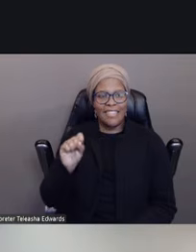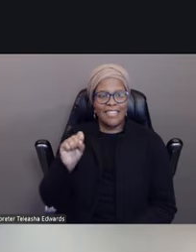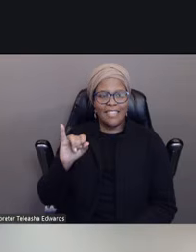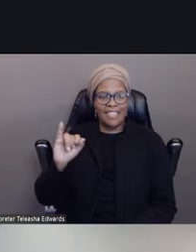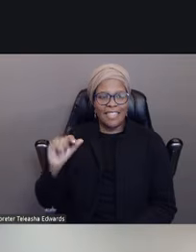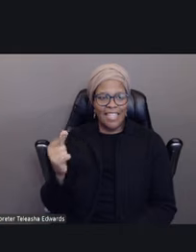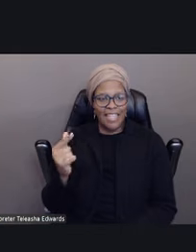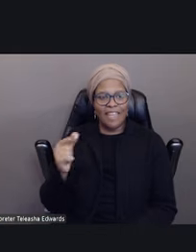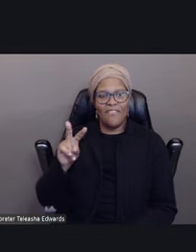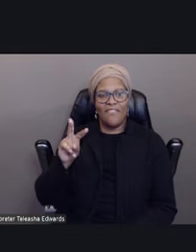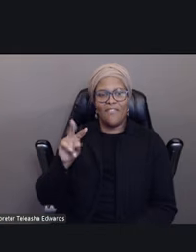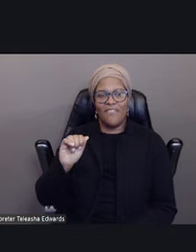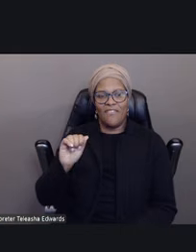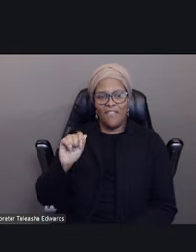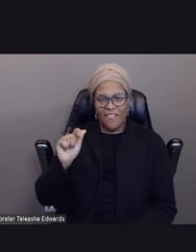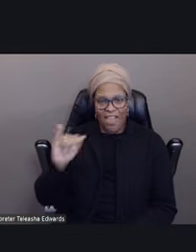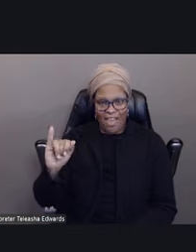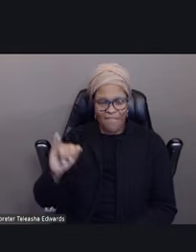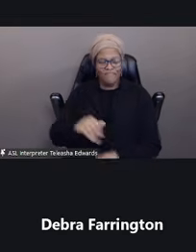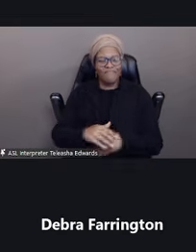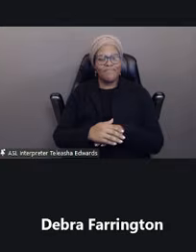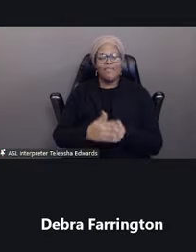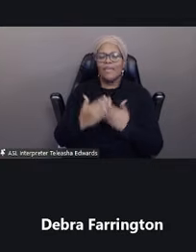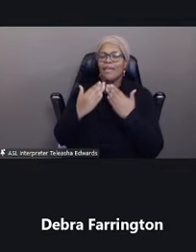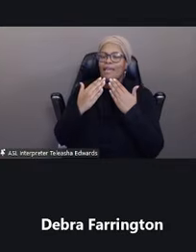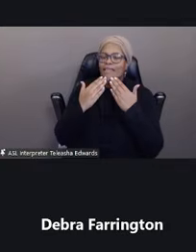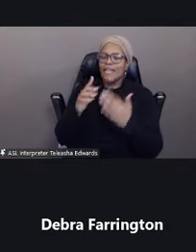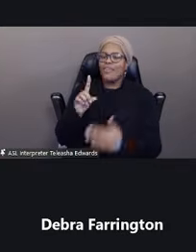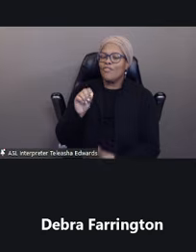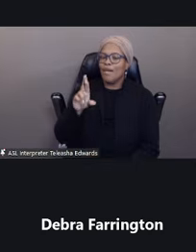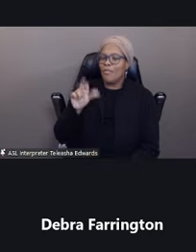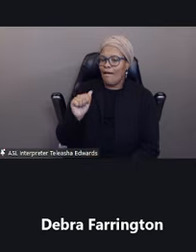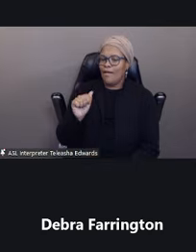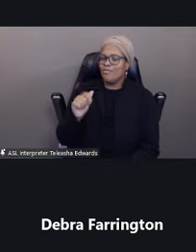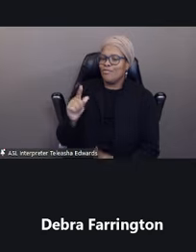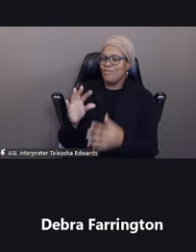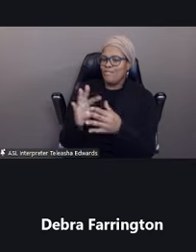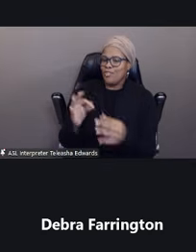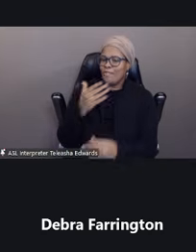good afternoon everyone, and you said it best. This is a unique opportunity a once in a-lifetime